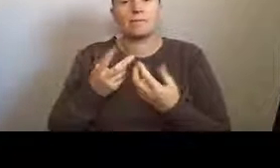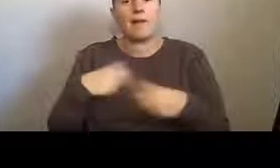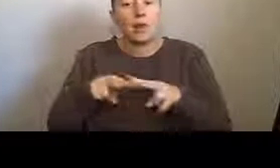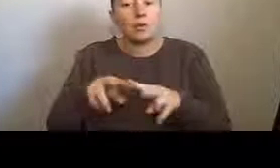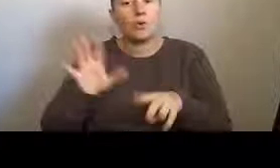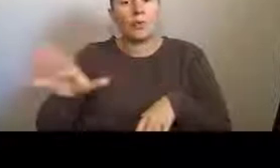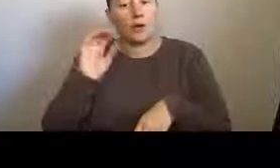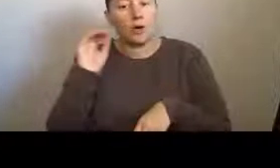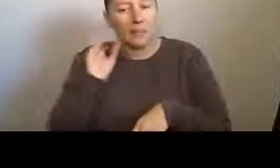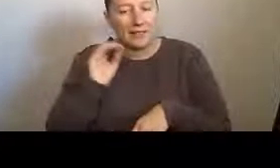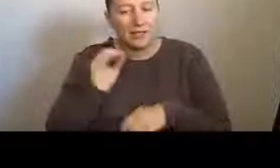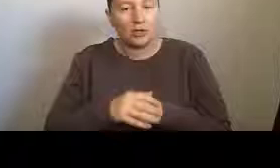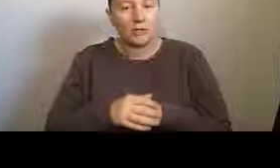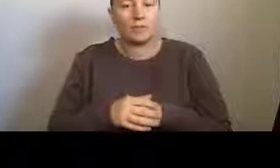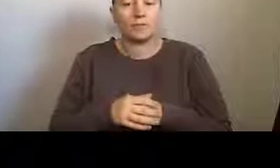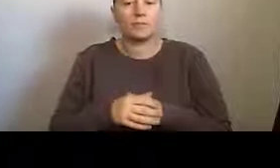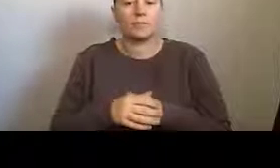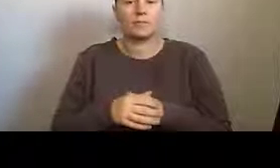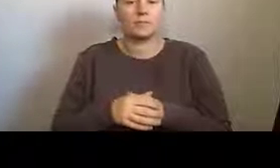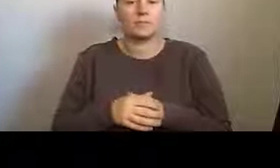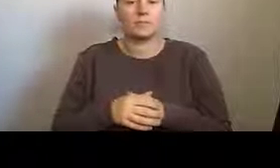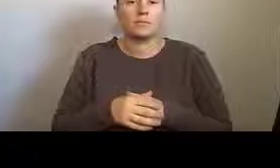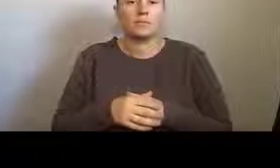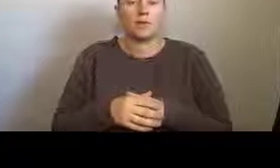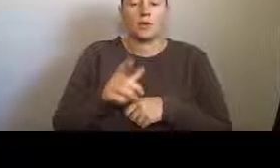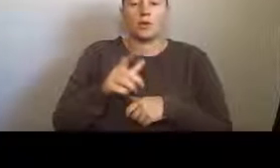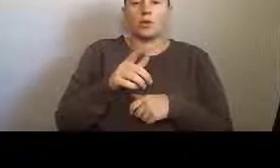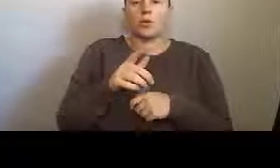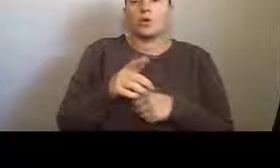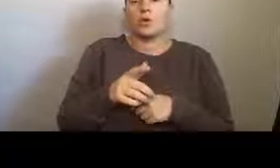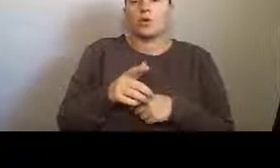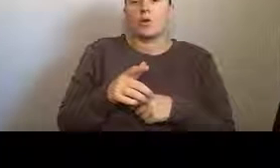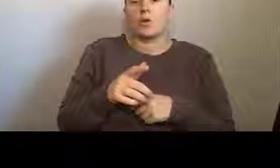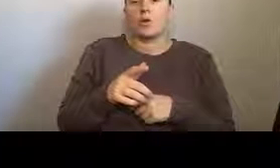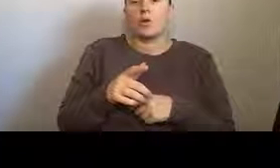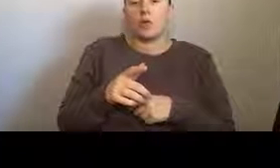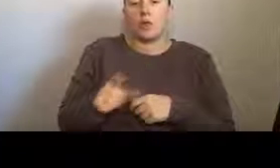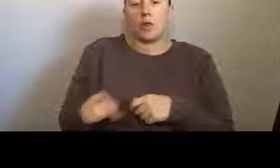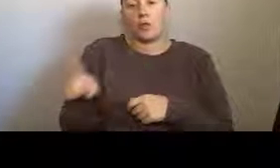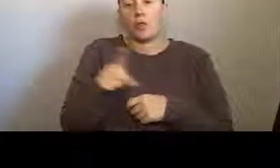And moreover, that those whose autonomy may be compromised,